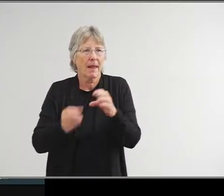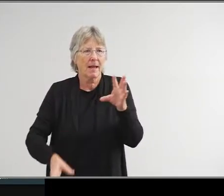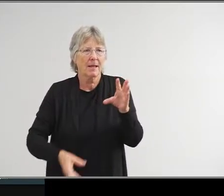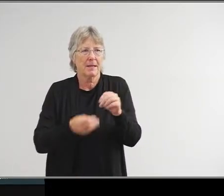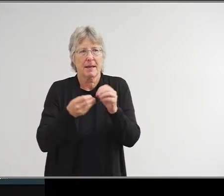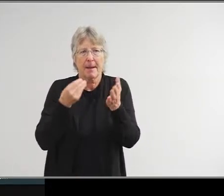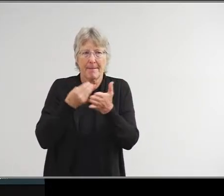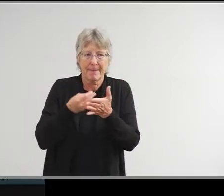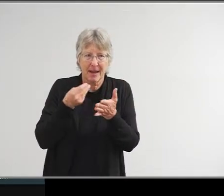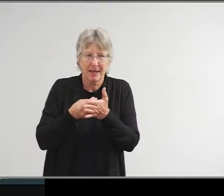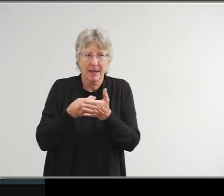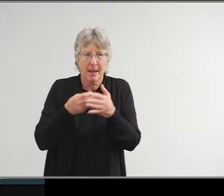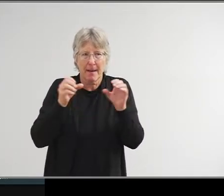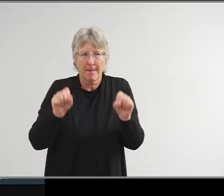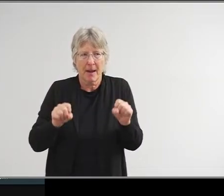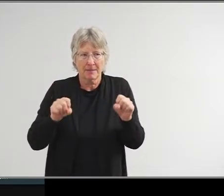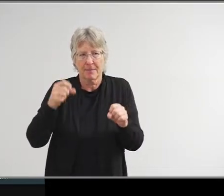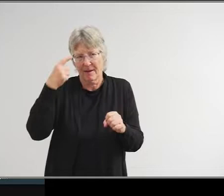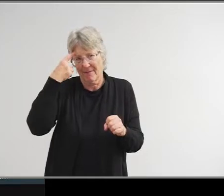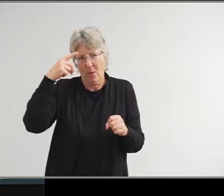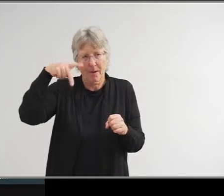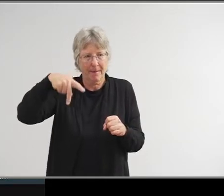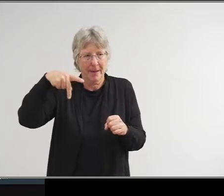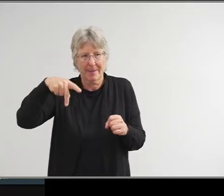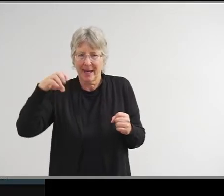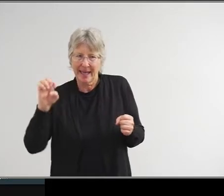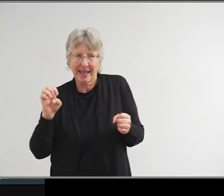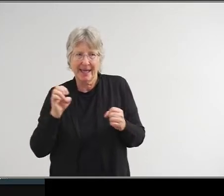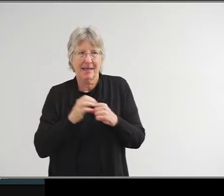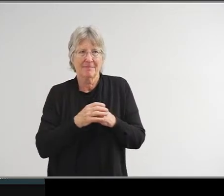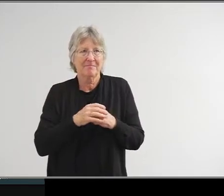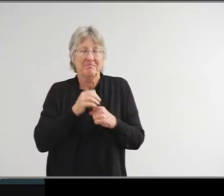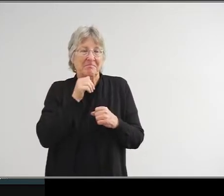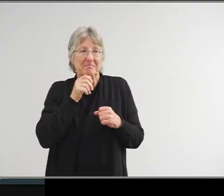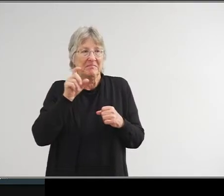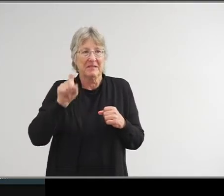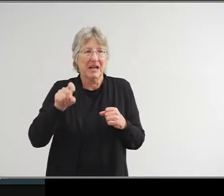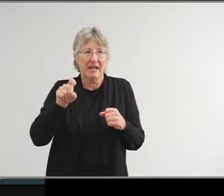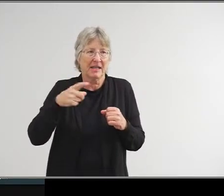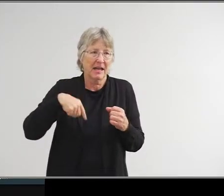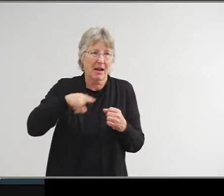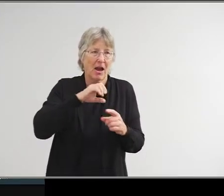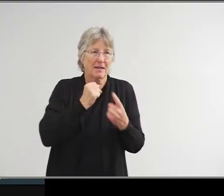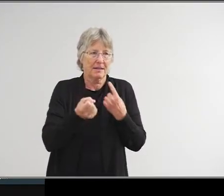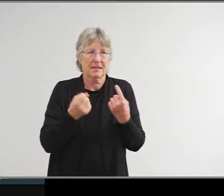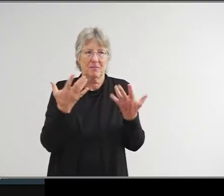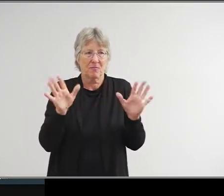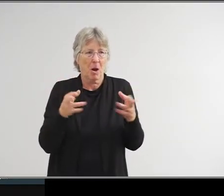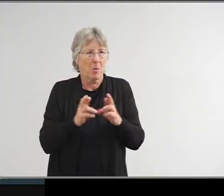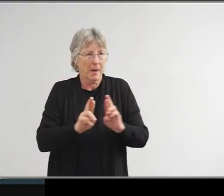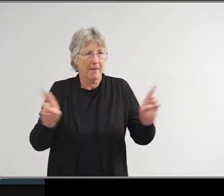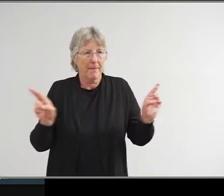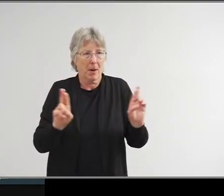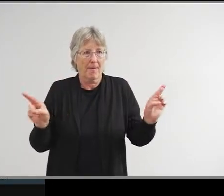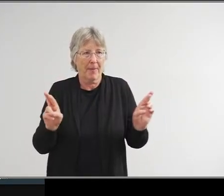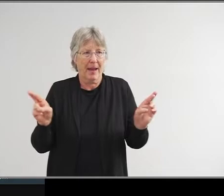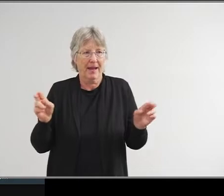potentially for PPE is not necessary in our case we've been prepared since the early months of summer.